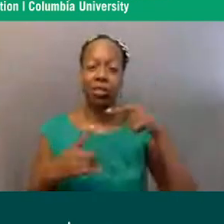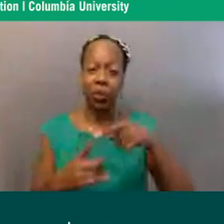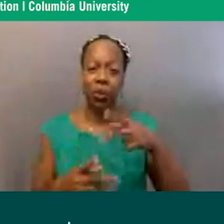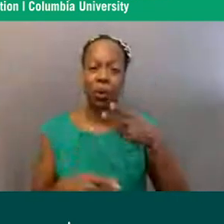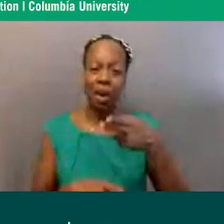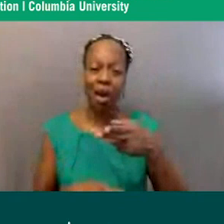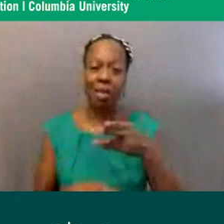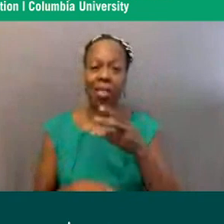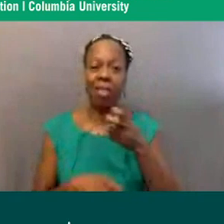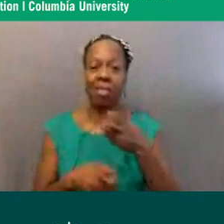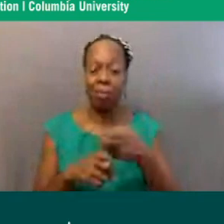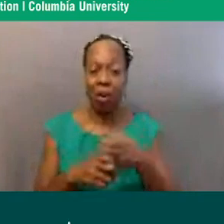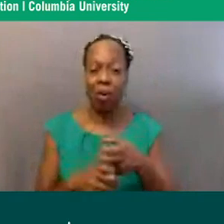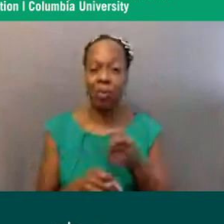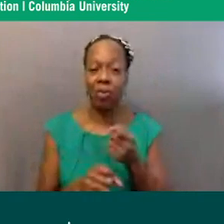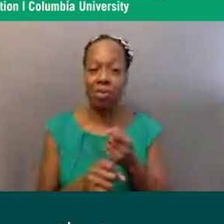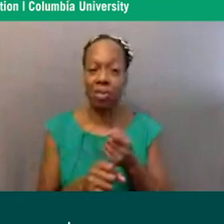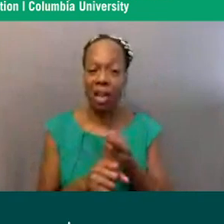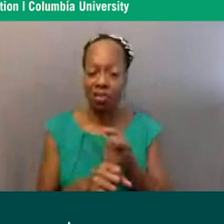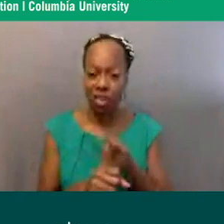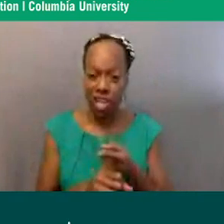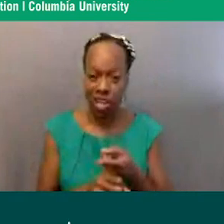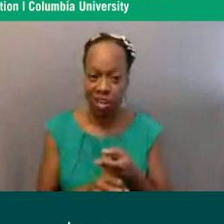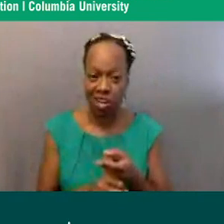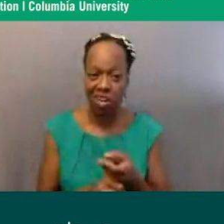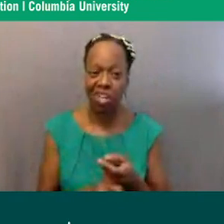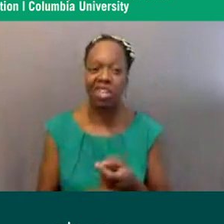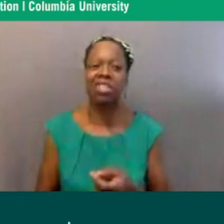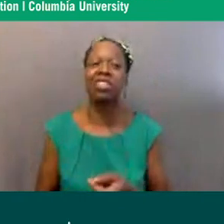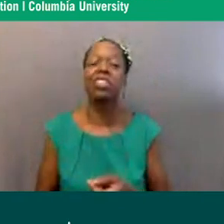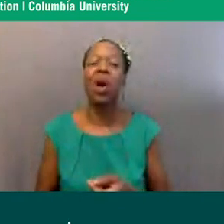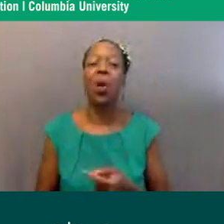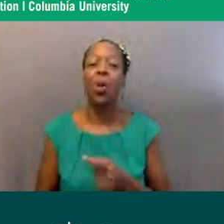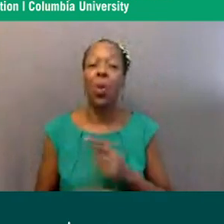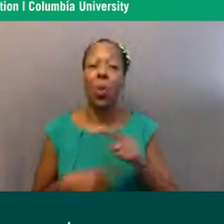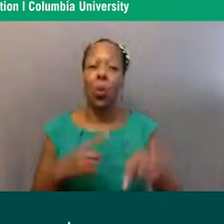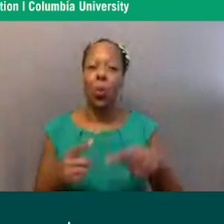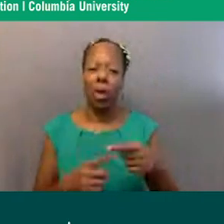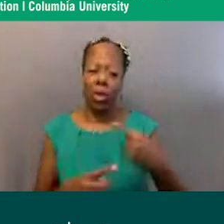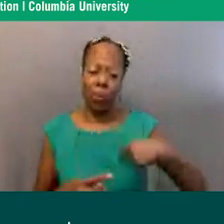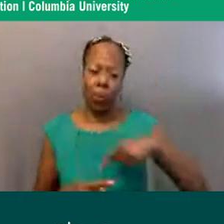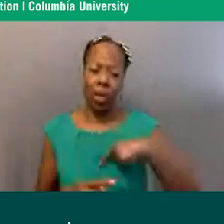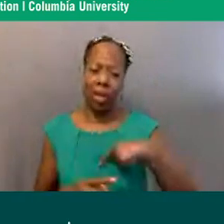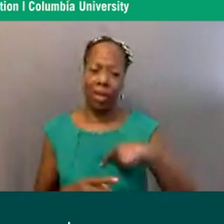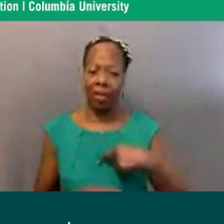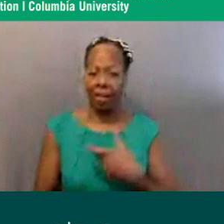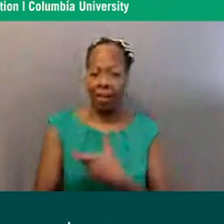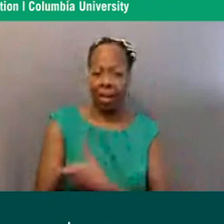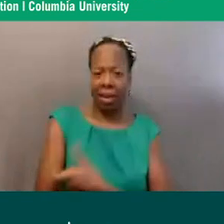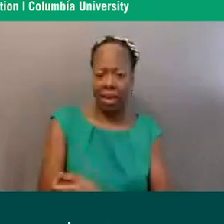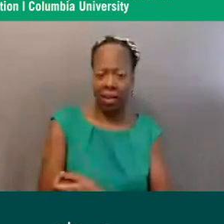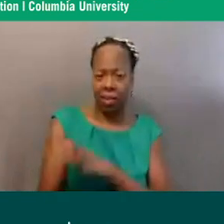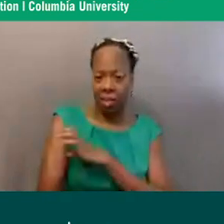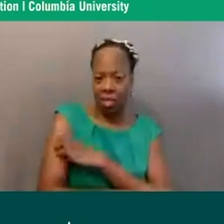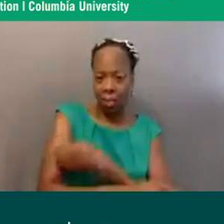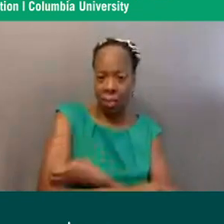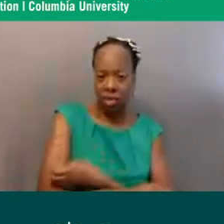by applying the muscle relaxant in regular base, that's why we are doing it. And sometimes as a physiatrist,